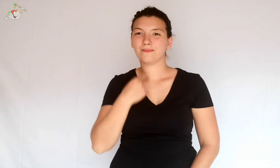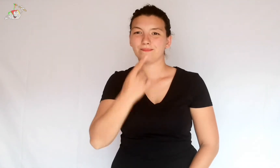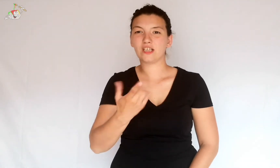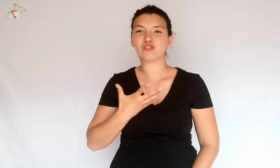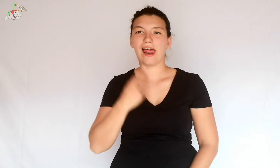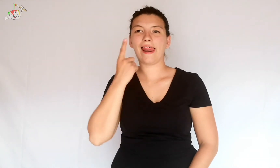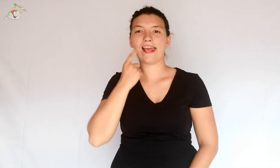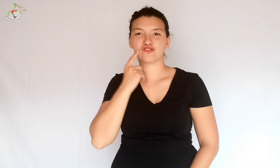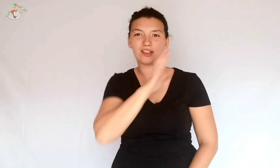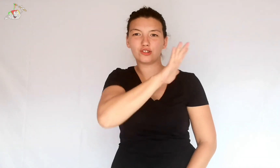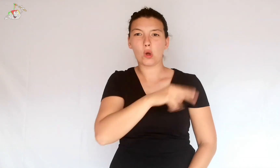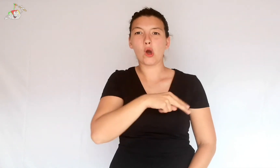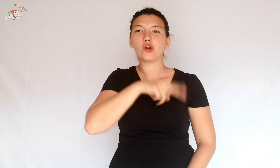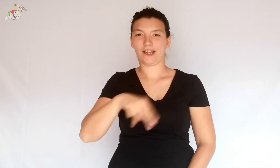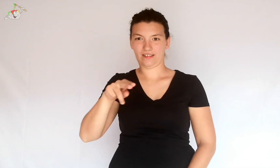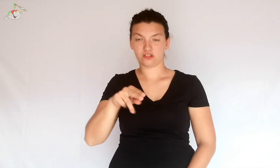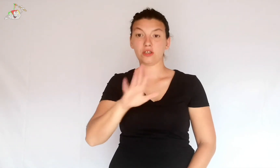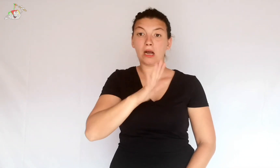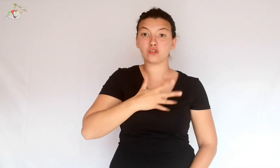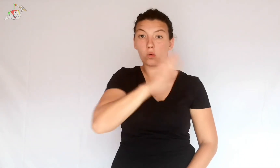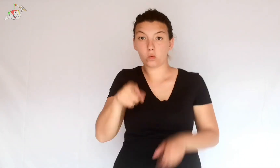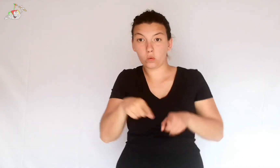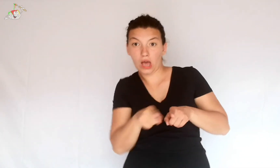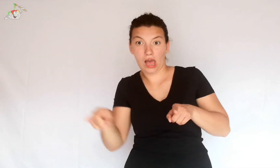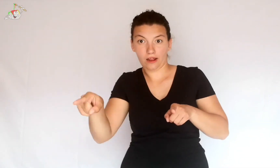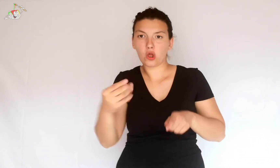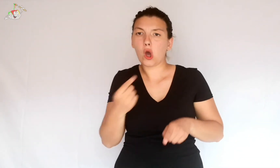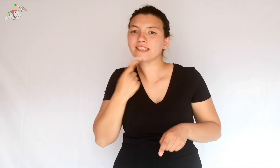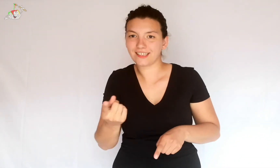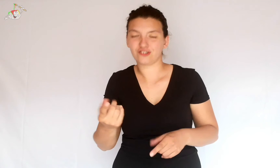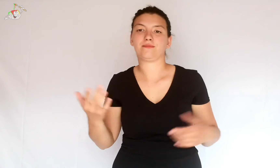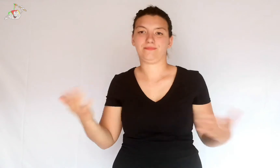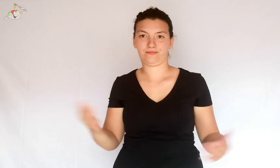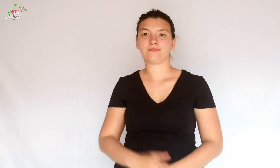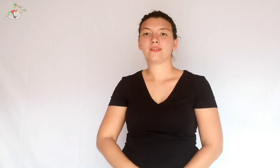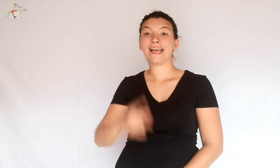The legend I mentioned earlier belongs to Norway, but there is another one. What does he say?